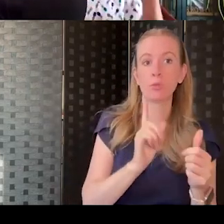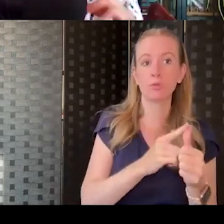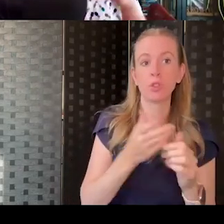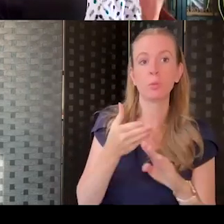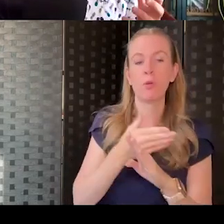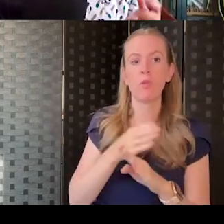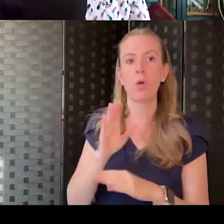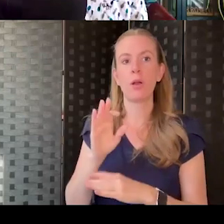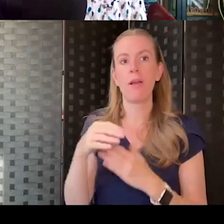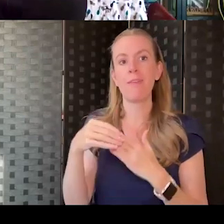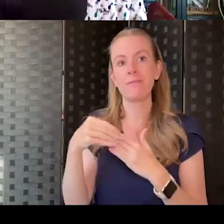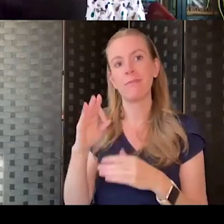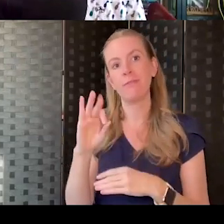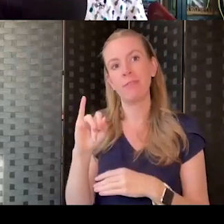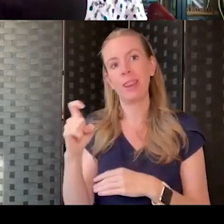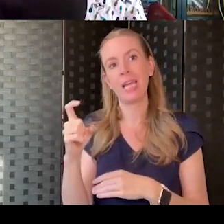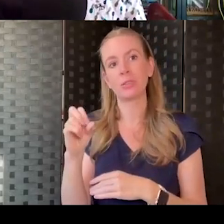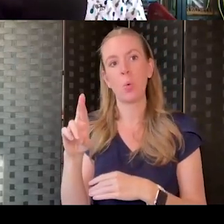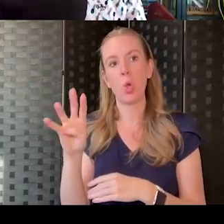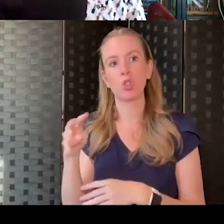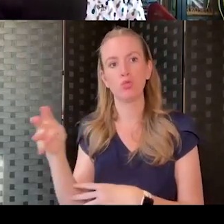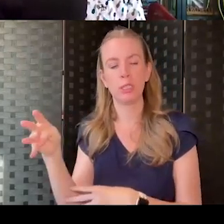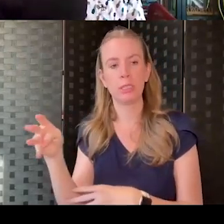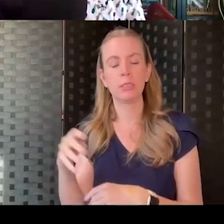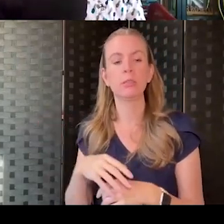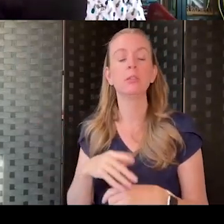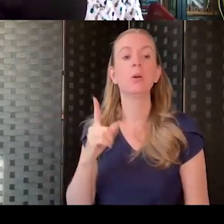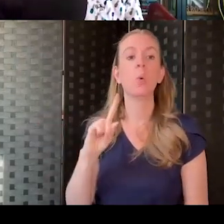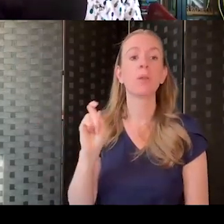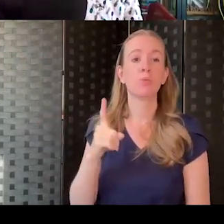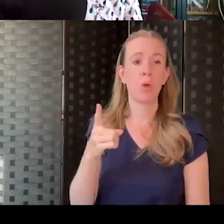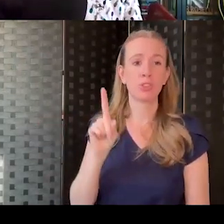I start to restructure the table. One question that you really need to enter upfront is that you